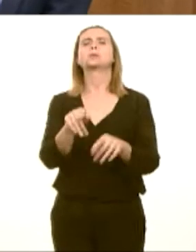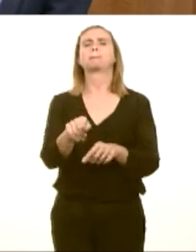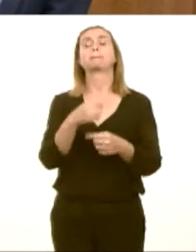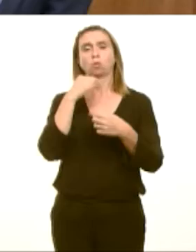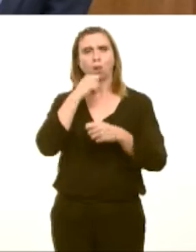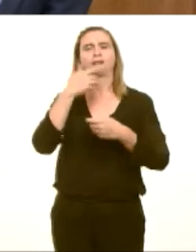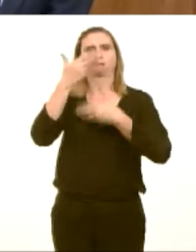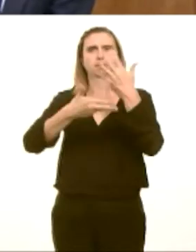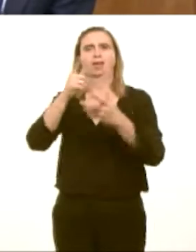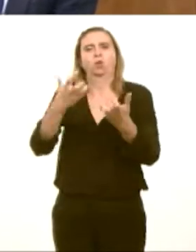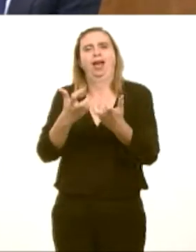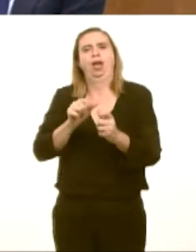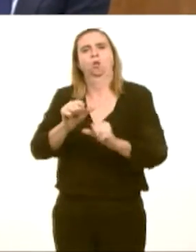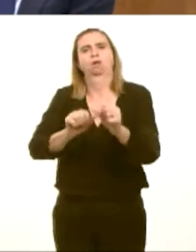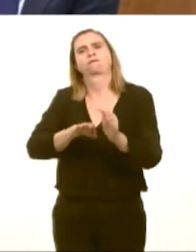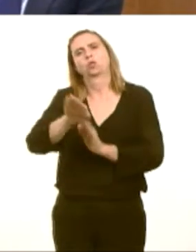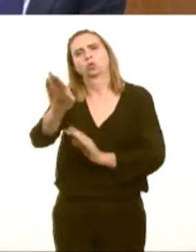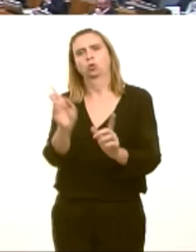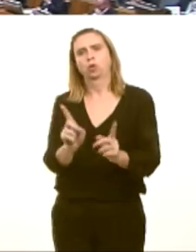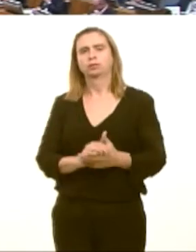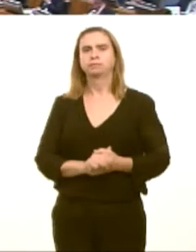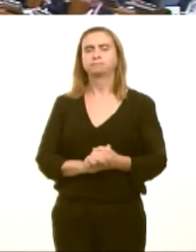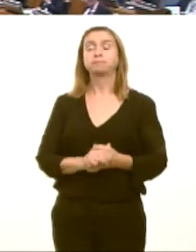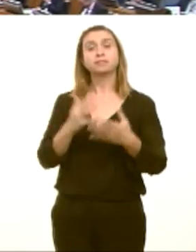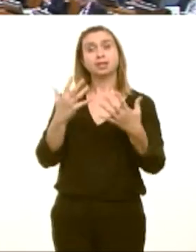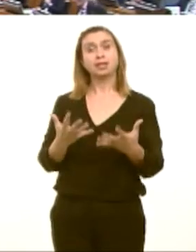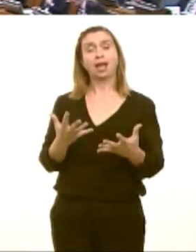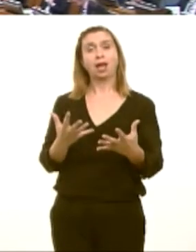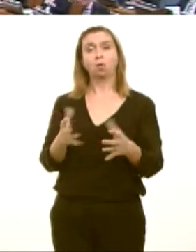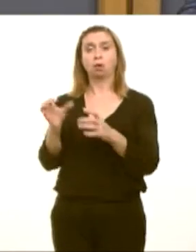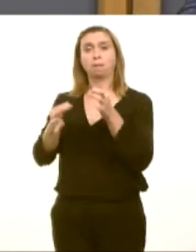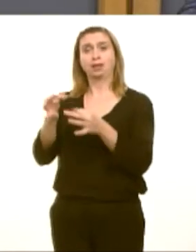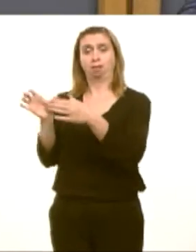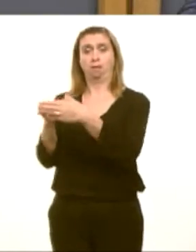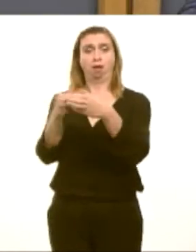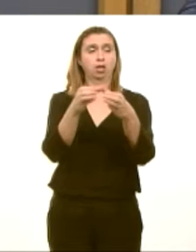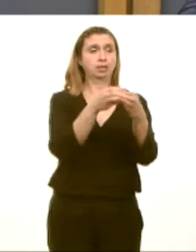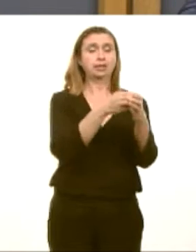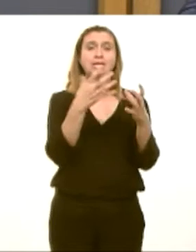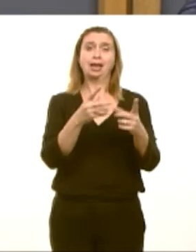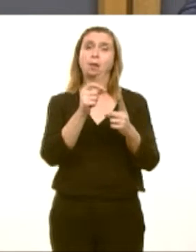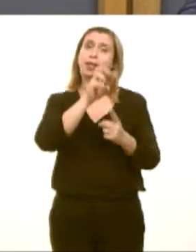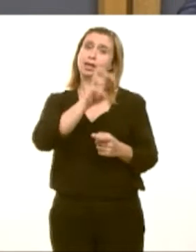Y Llywydd / The Presiding Officer: We now move to questions from the party leaders, and, first this afternoon, we have the leader of Plaid Cymru, Leanne Wood.